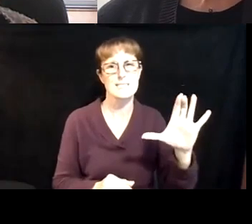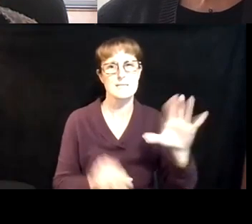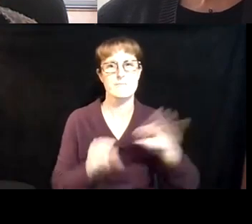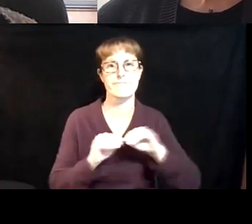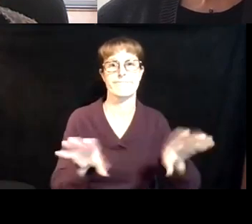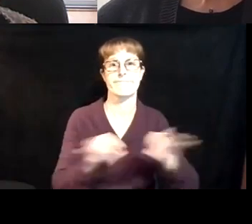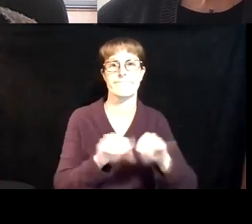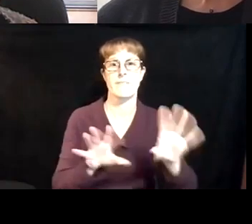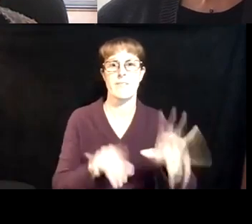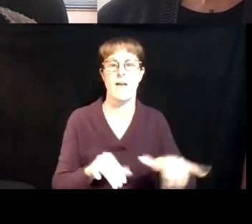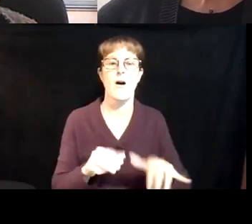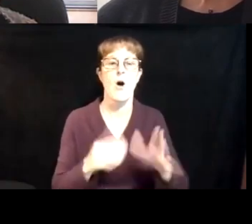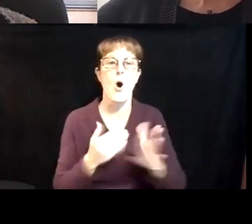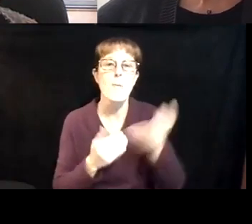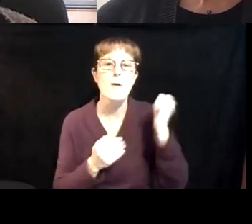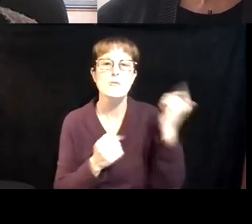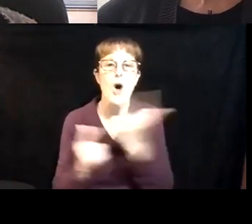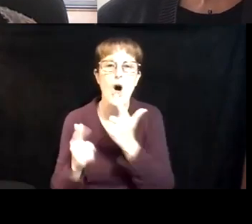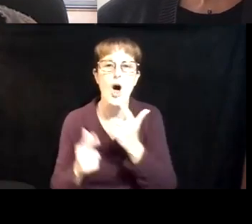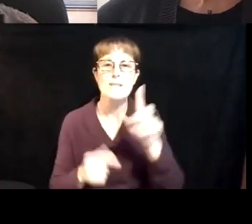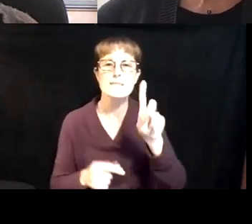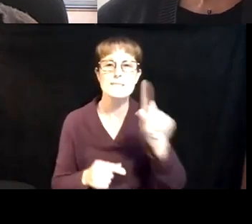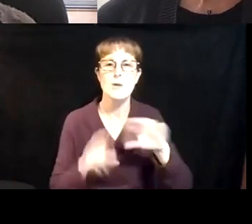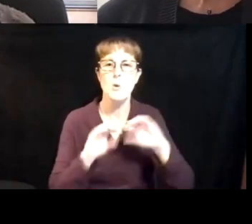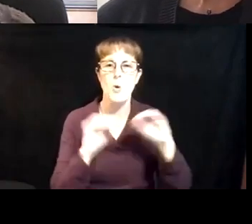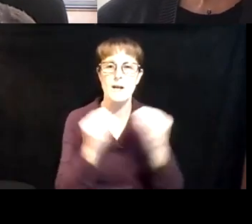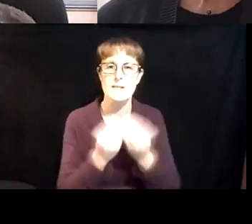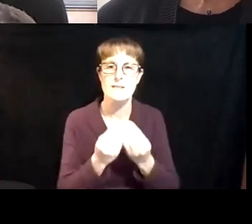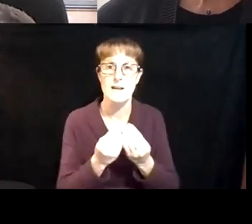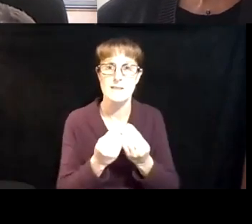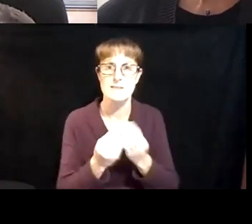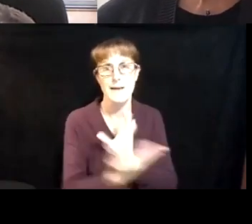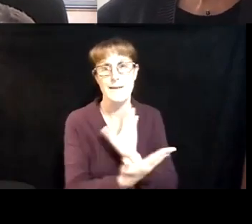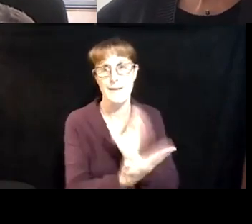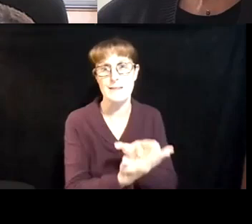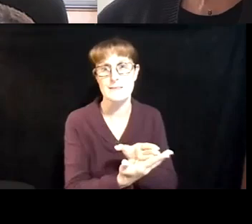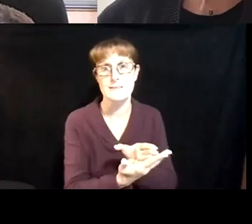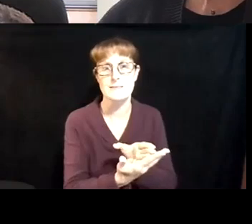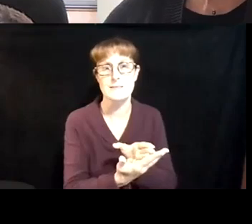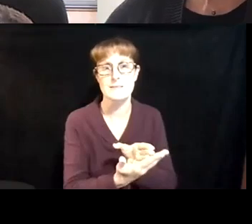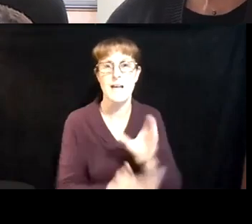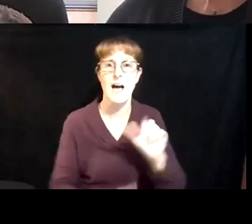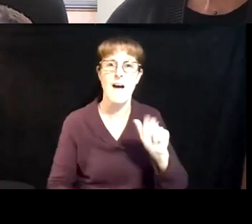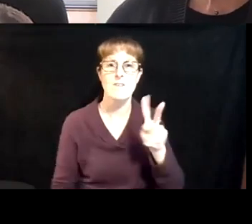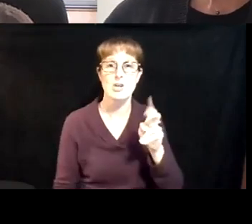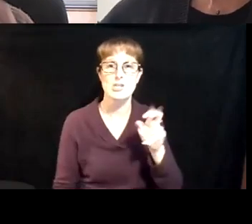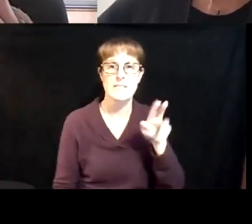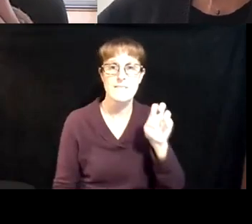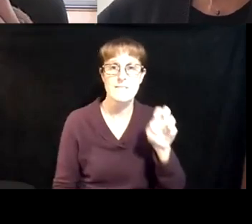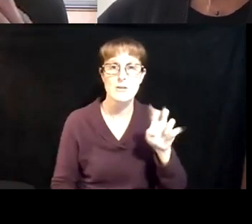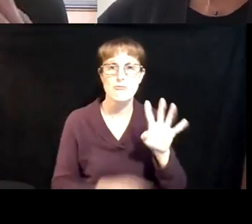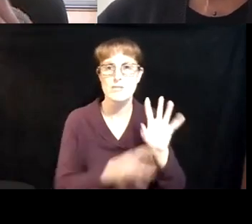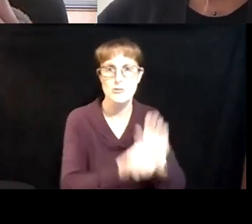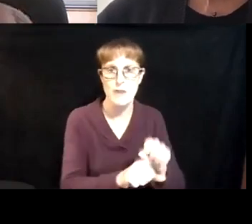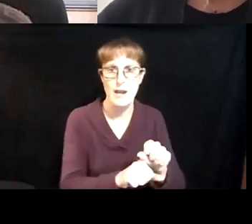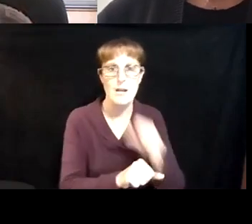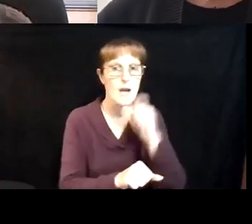disability organization has taken a position against the use of aversives, restraint, unnecessary restraint.